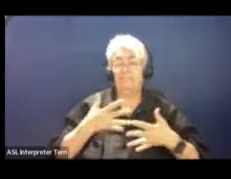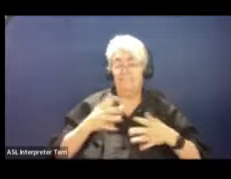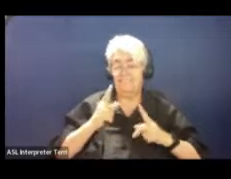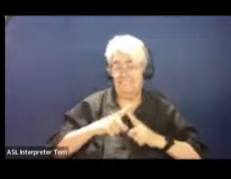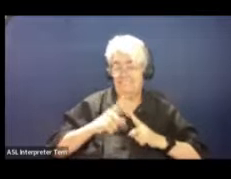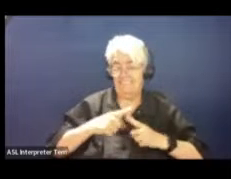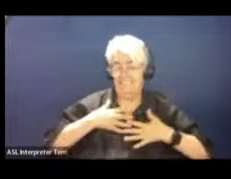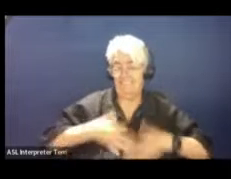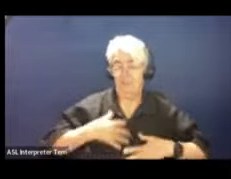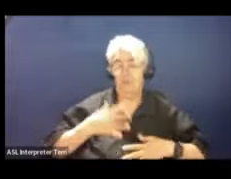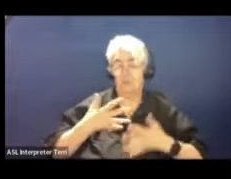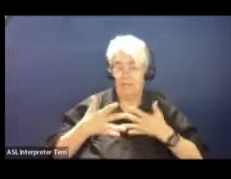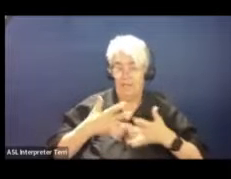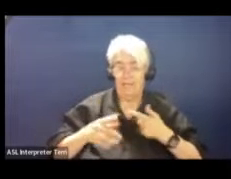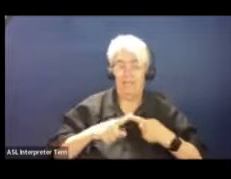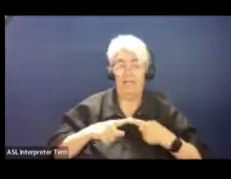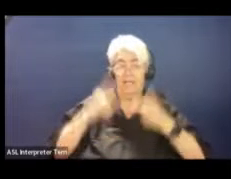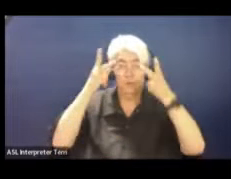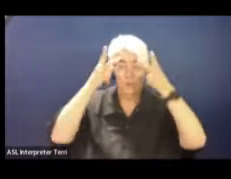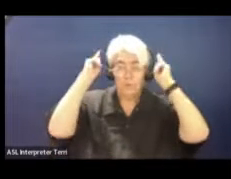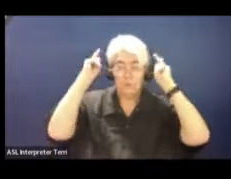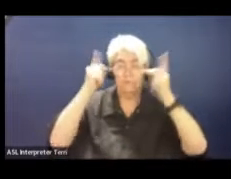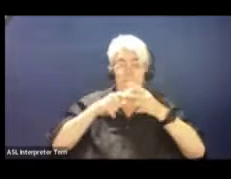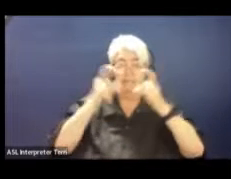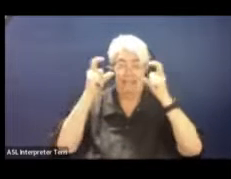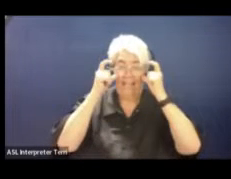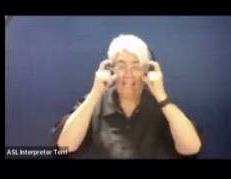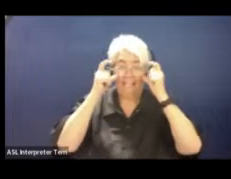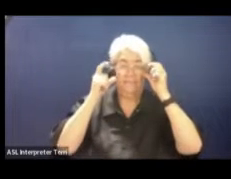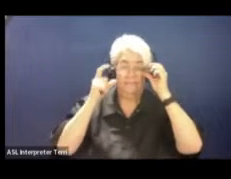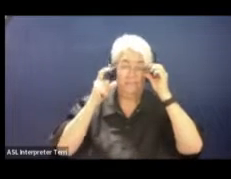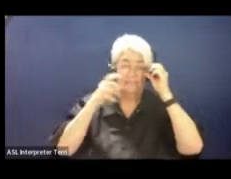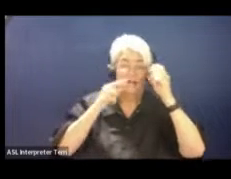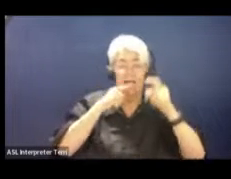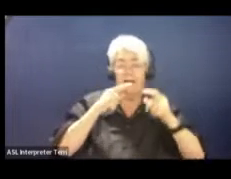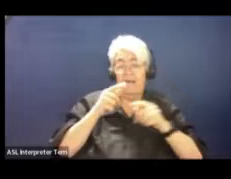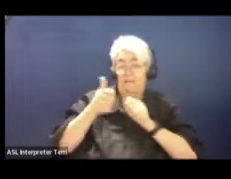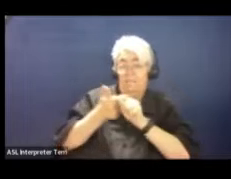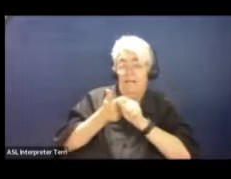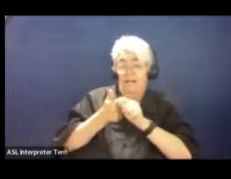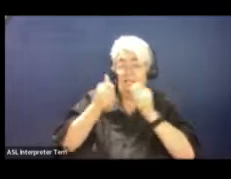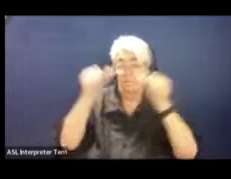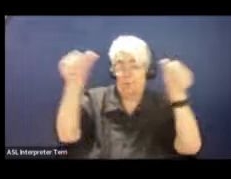short hair and glasses and have signs or posters I'm sorry of Hawaii and Minnesota behind me.